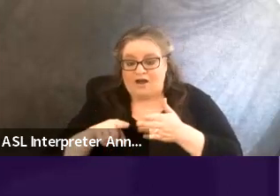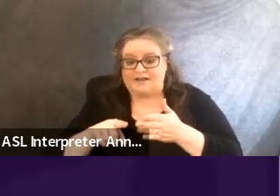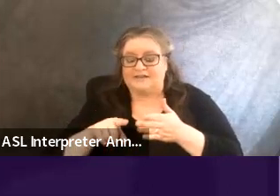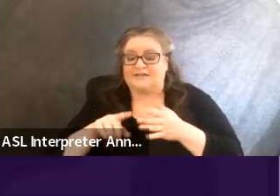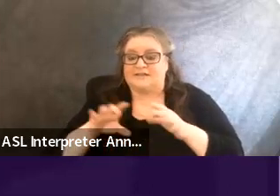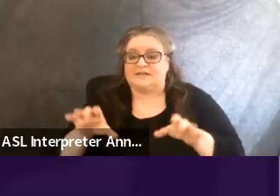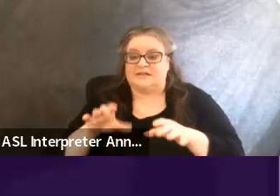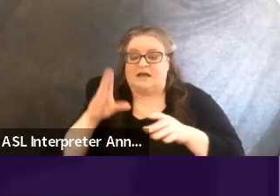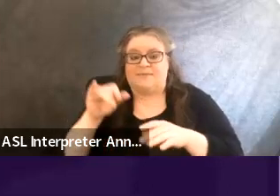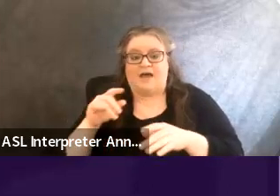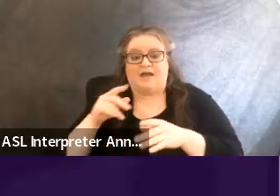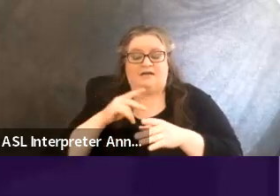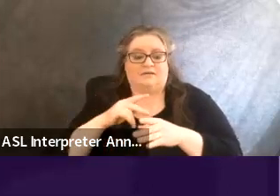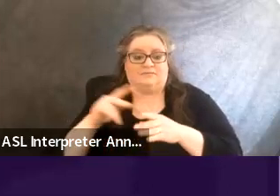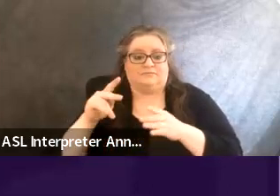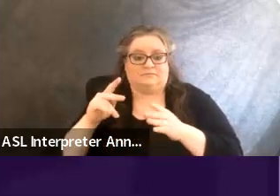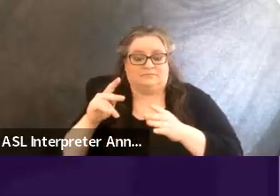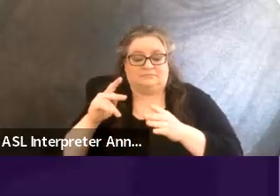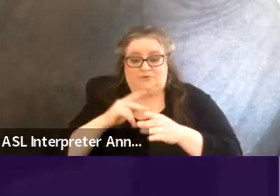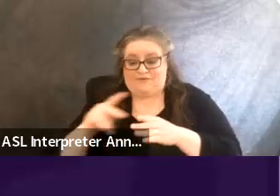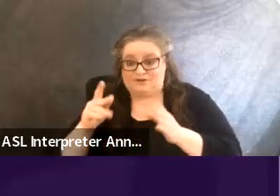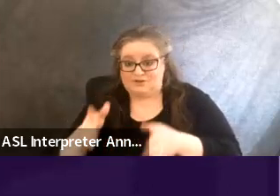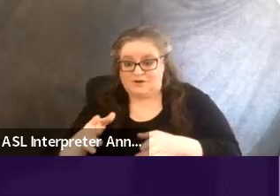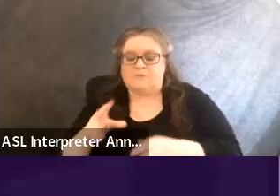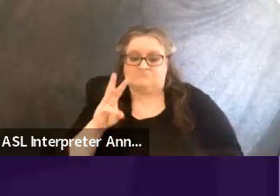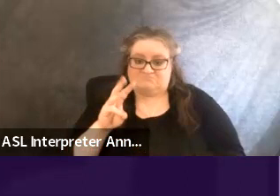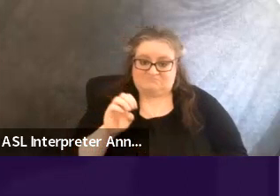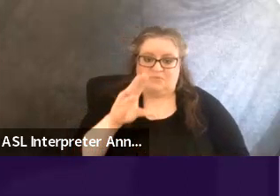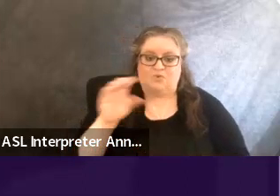so companies like WeCo, of course, offer web accessibility audits